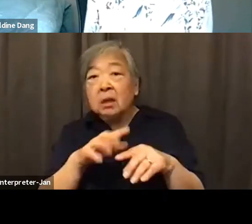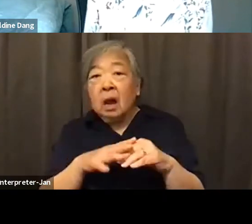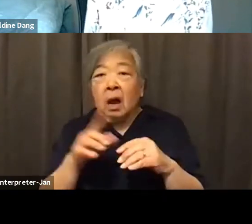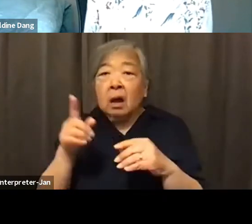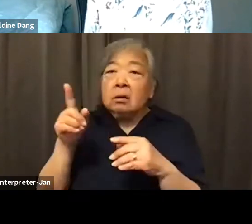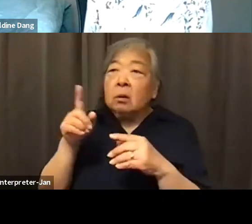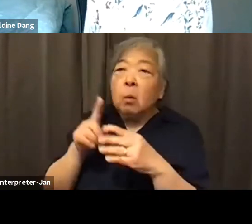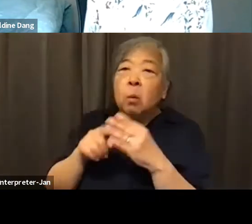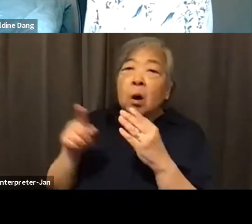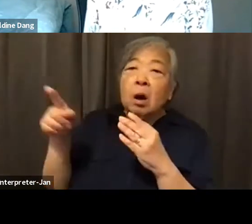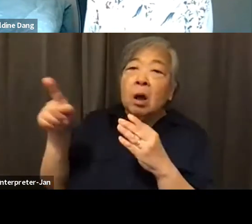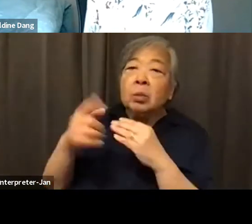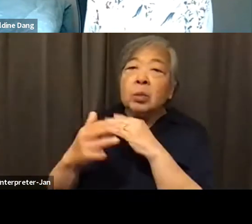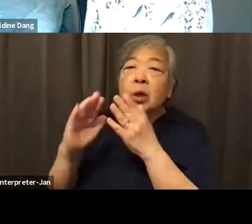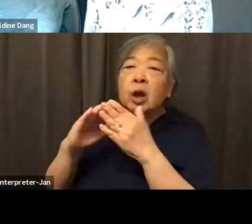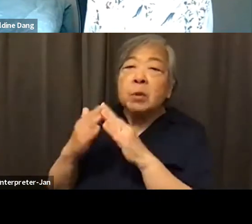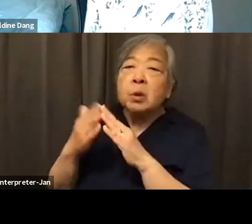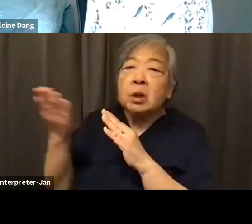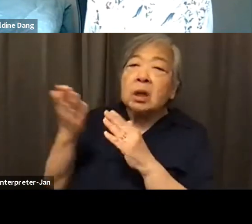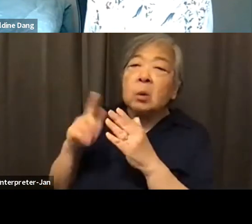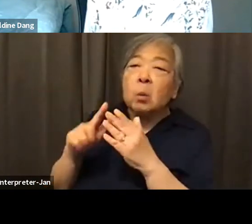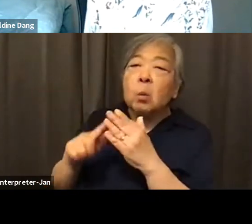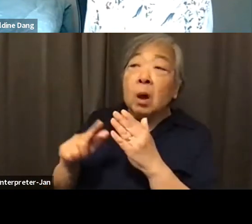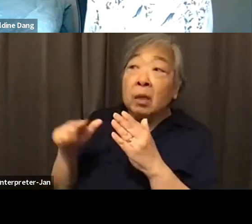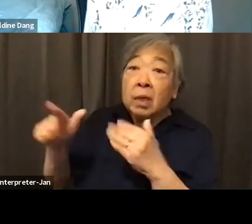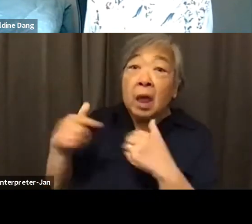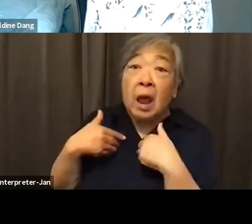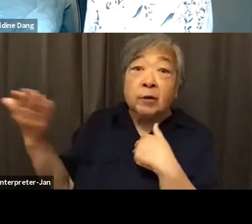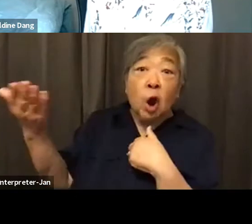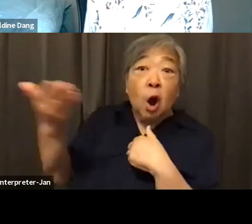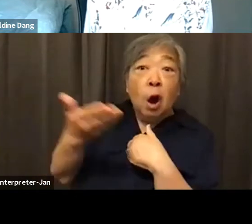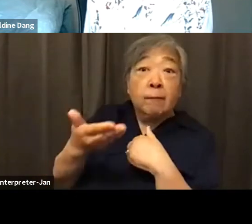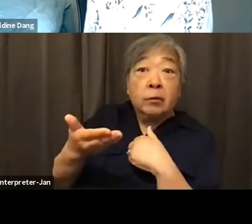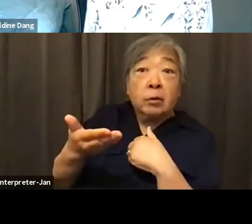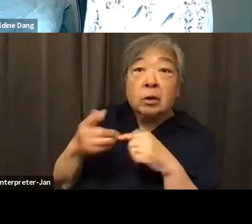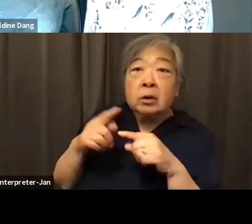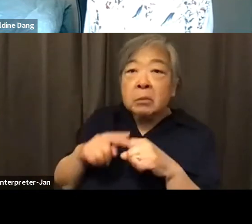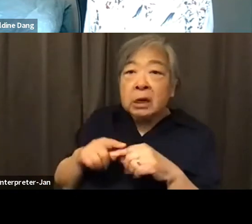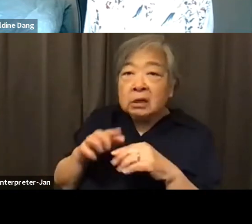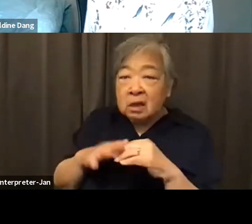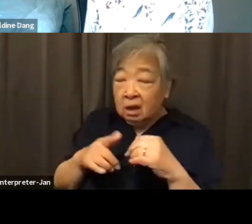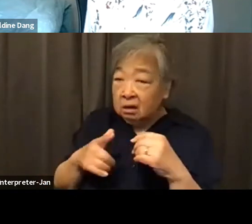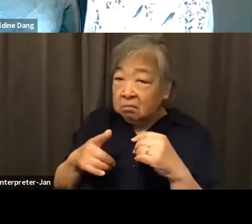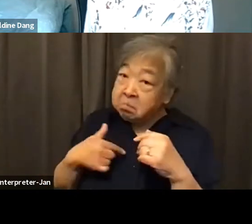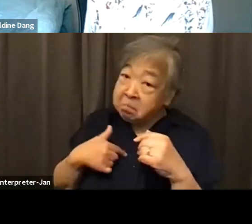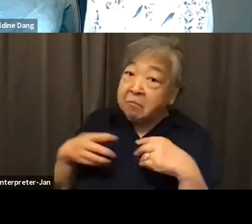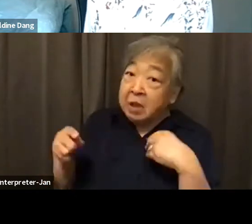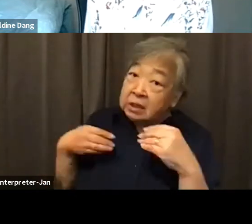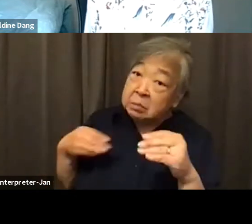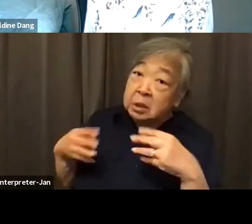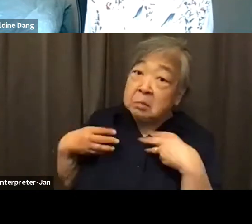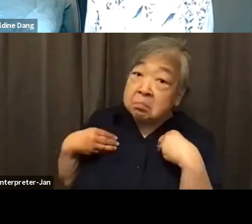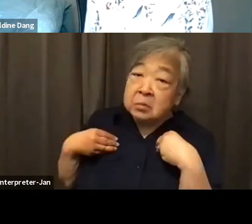community, how flexible you are, so a lot of different things factor in, so I appreciate